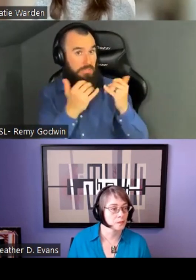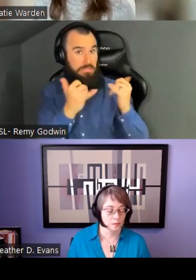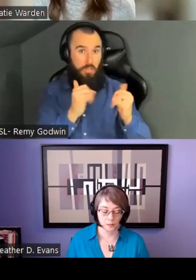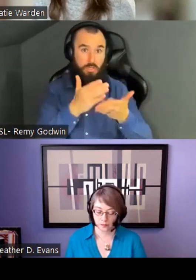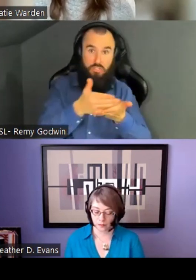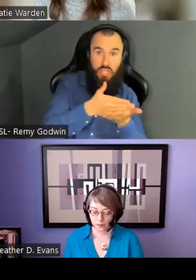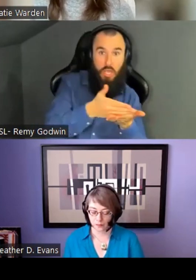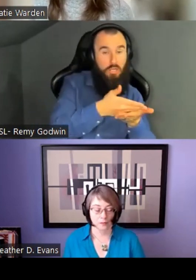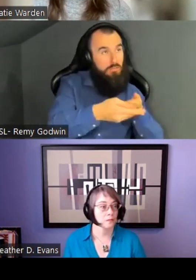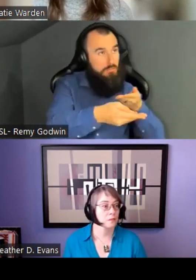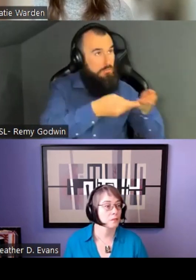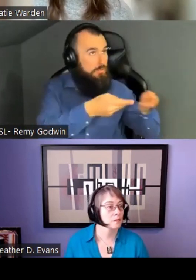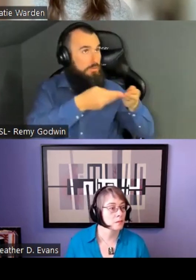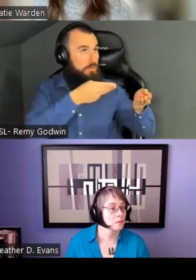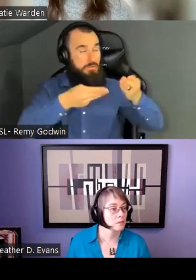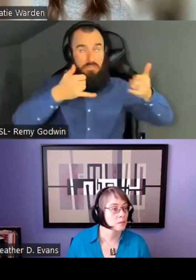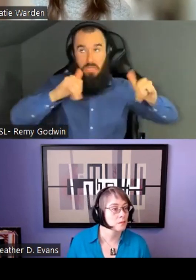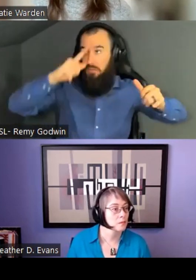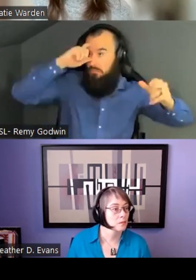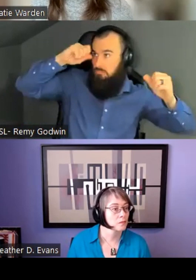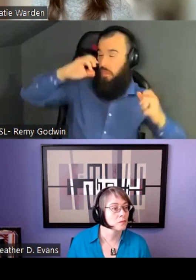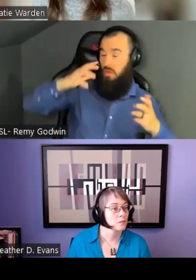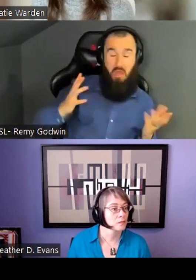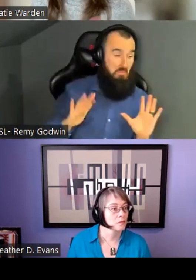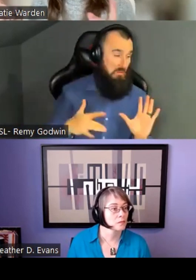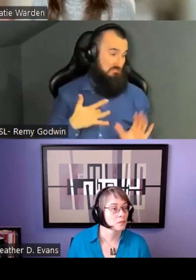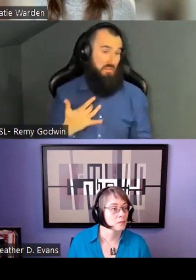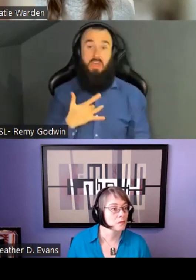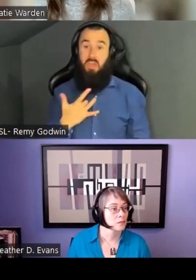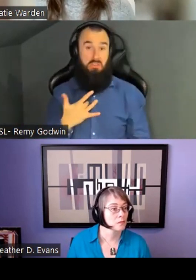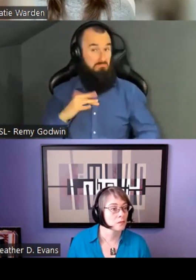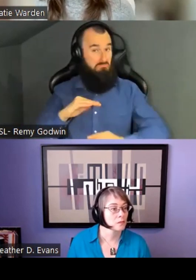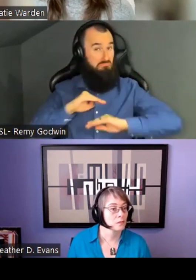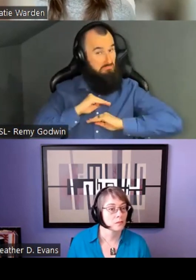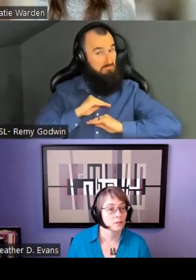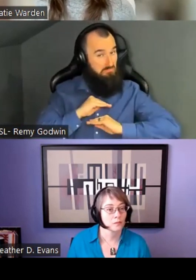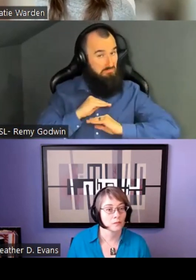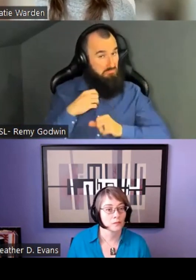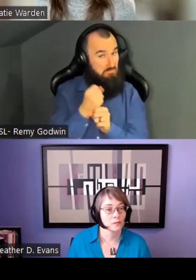Likely gonna be reasonable, but it always depends on the context.